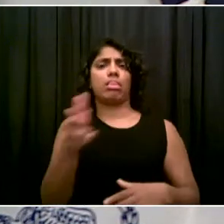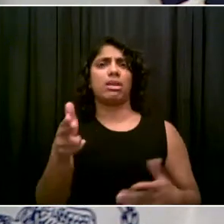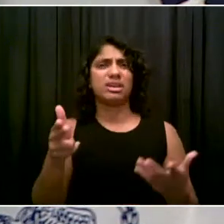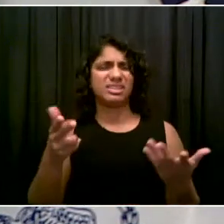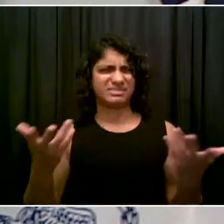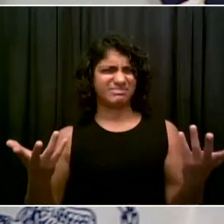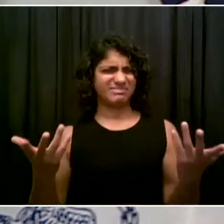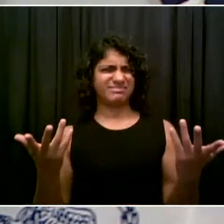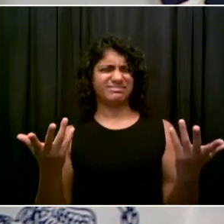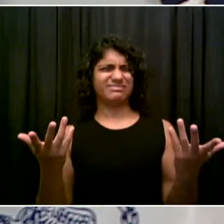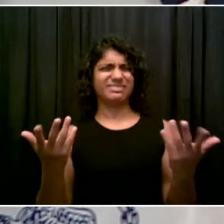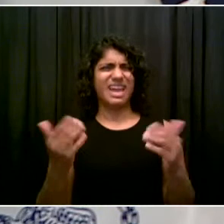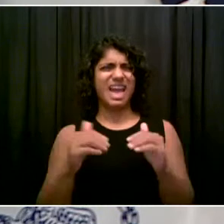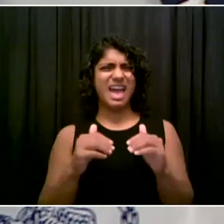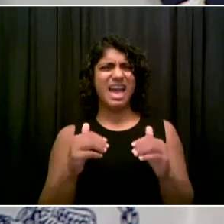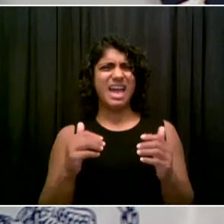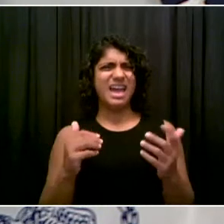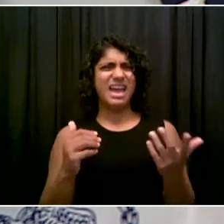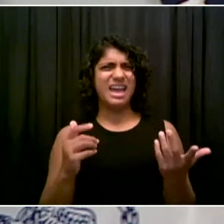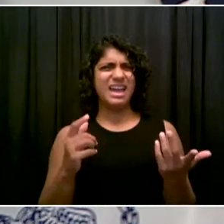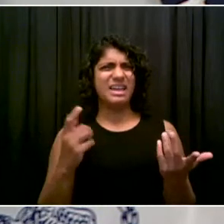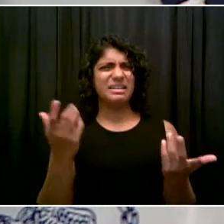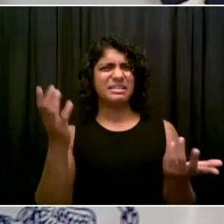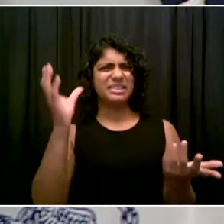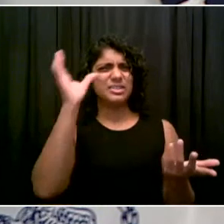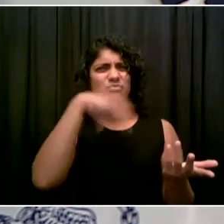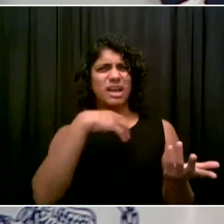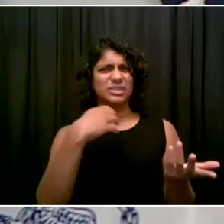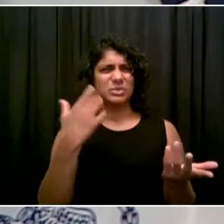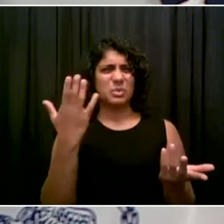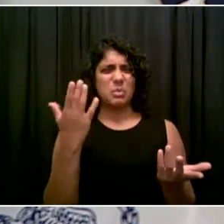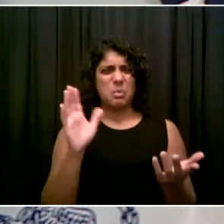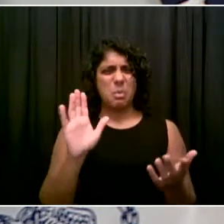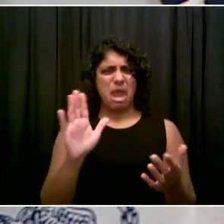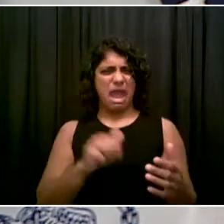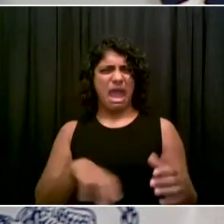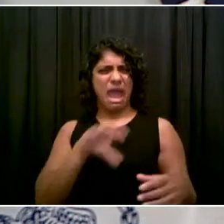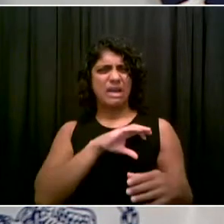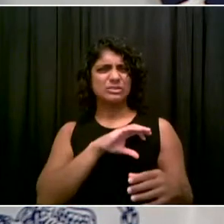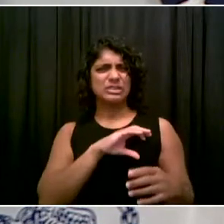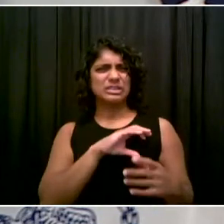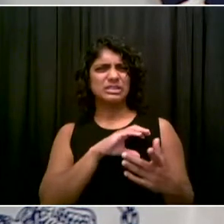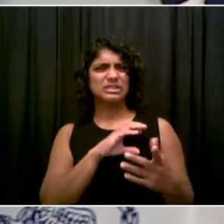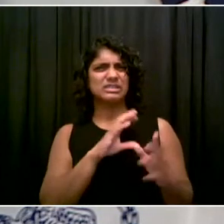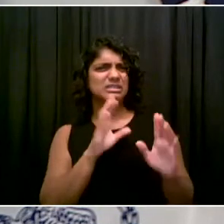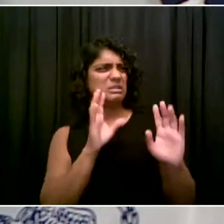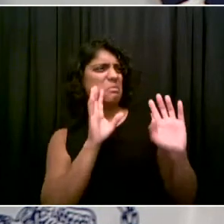THE FACT THAT IT SEEMS LIKE THESE THREE PEOPLE FELT THAT EMBOLDENED TO DO